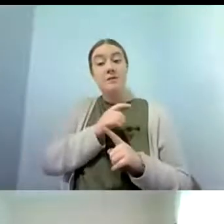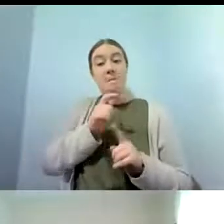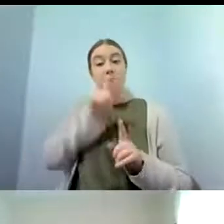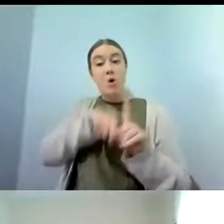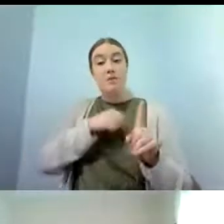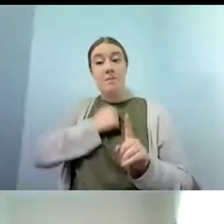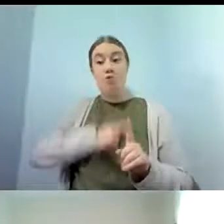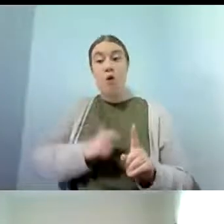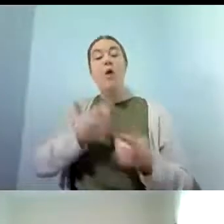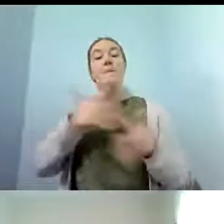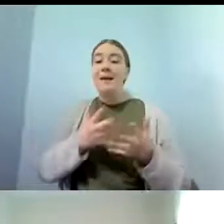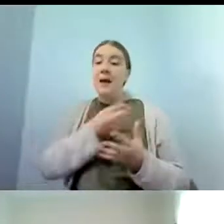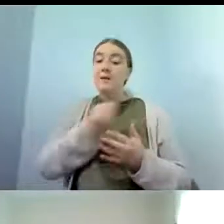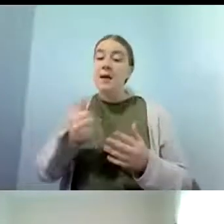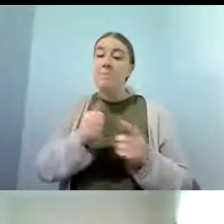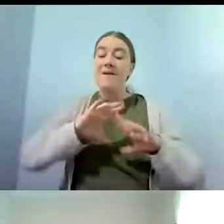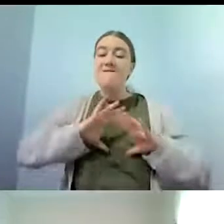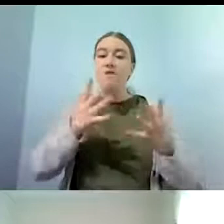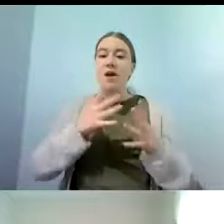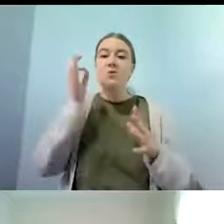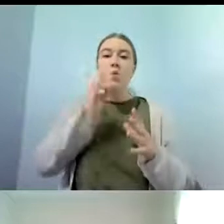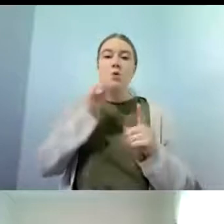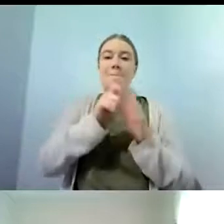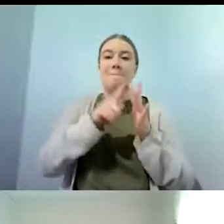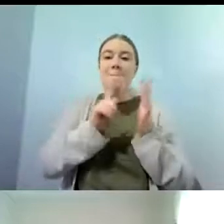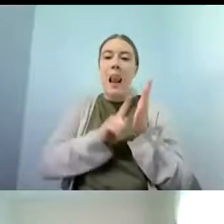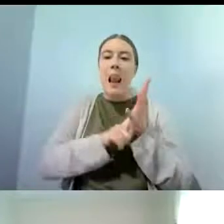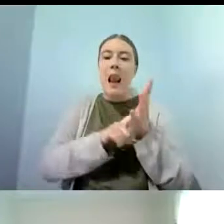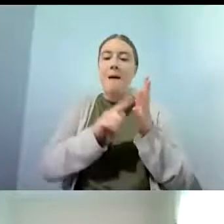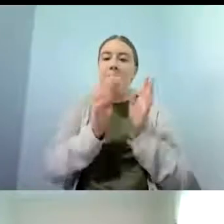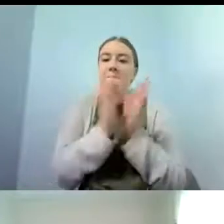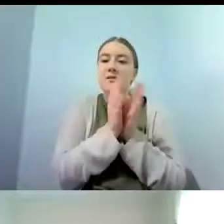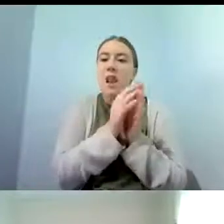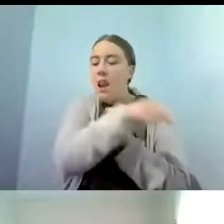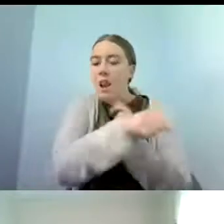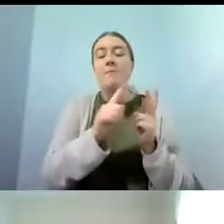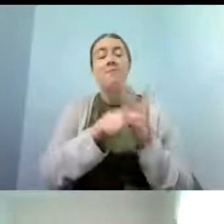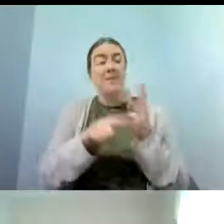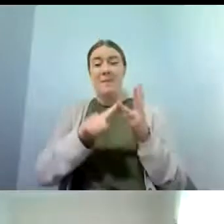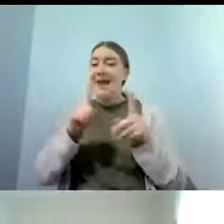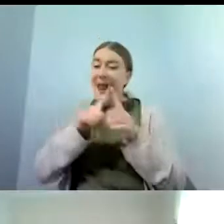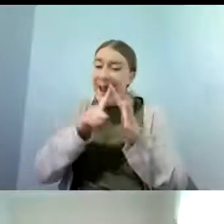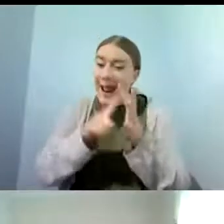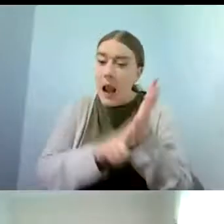water pearl muscles we've done eel monitoring and spawning monitoring lots of different things